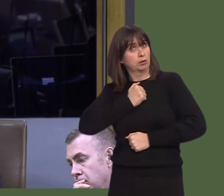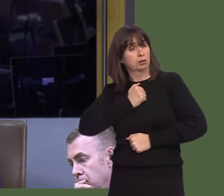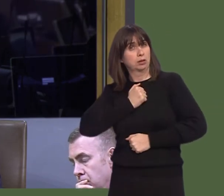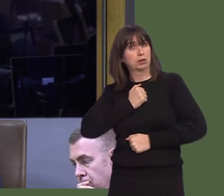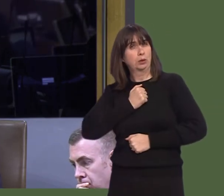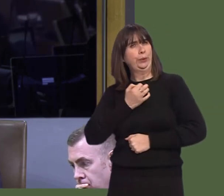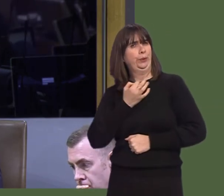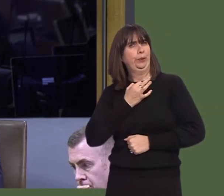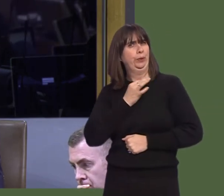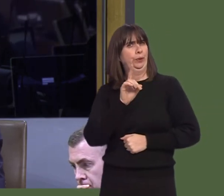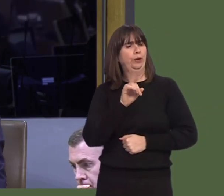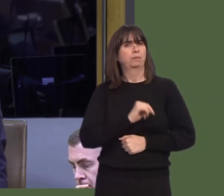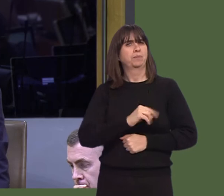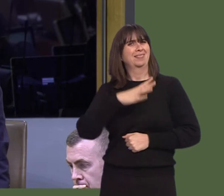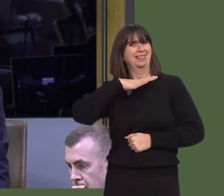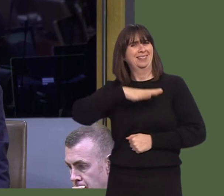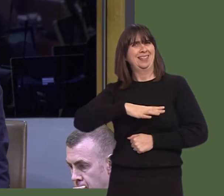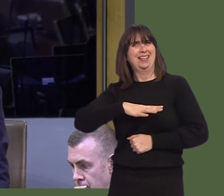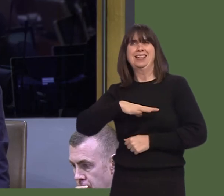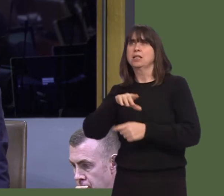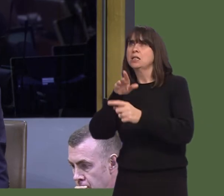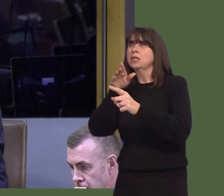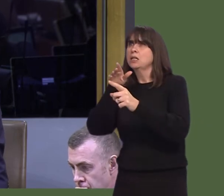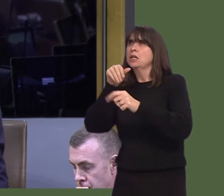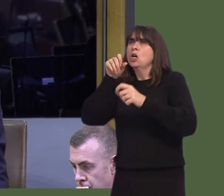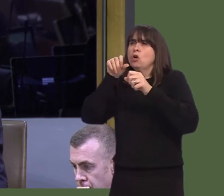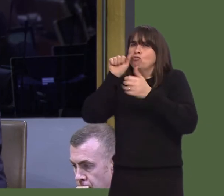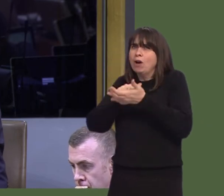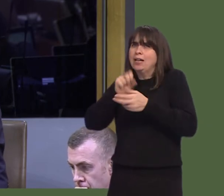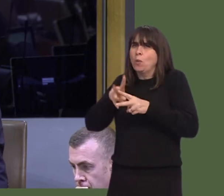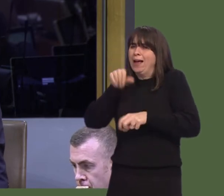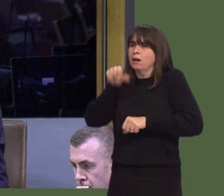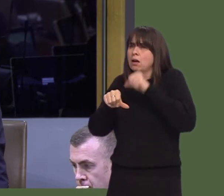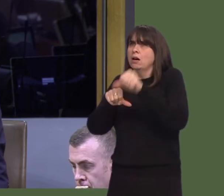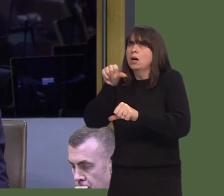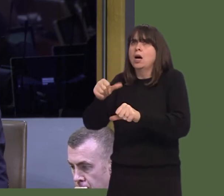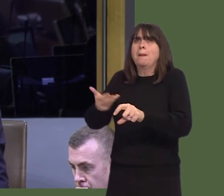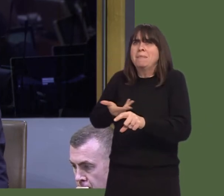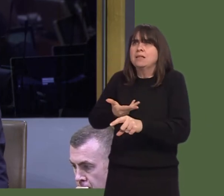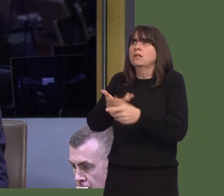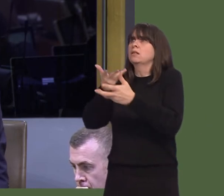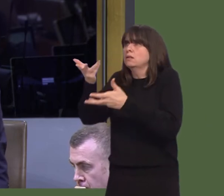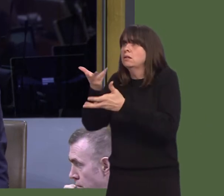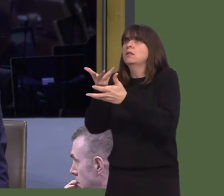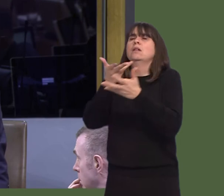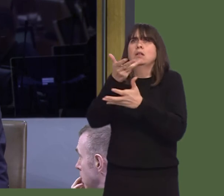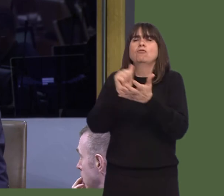health services in west Wales for in excess of 10 per cent of the population of